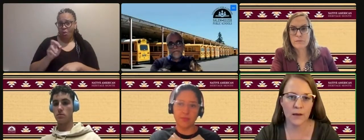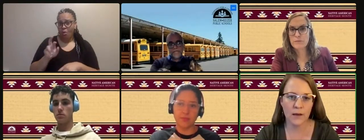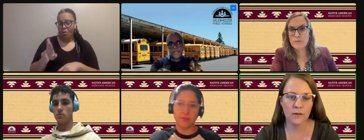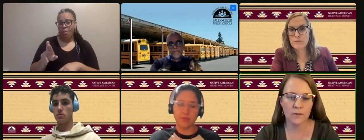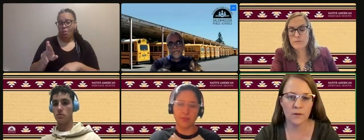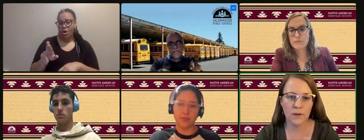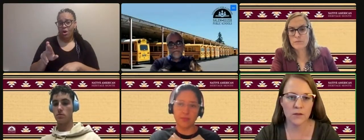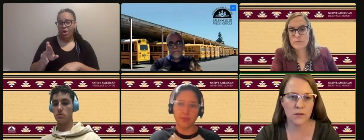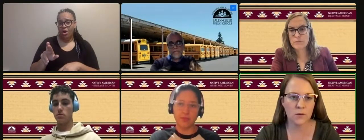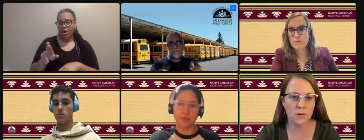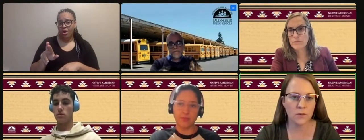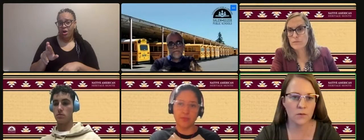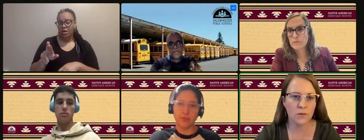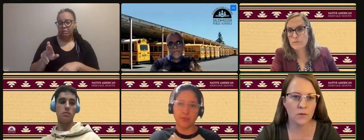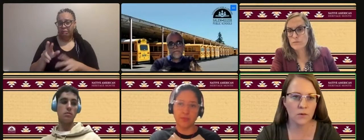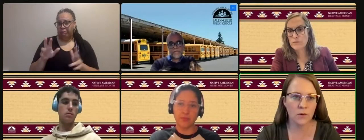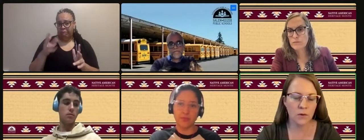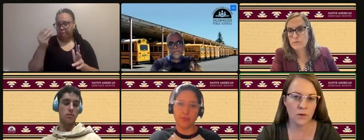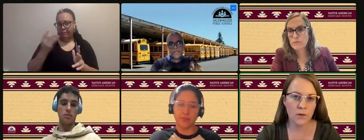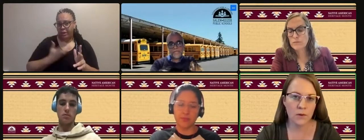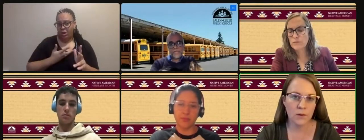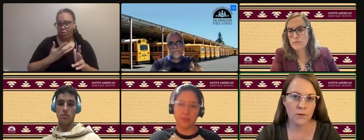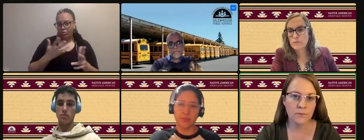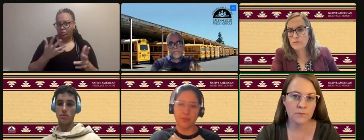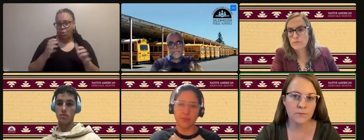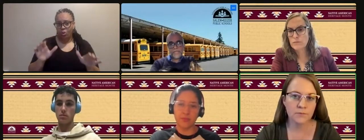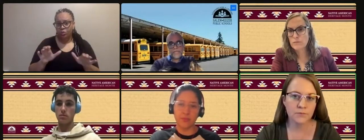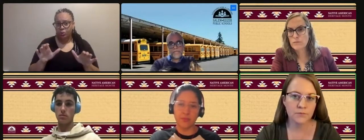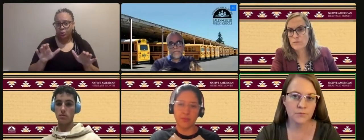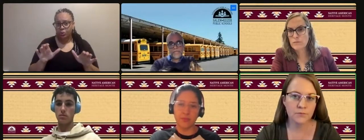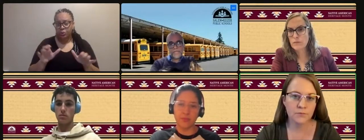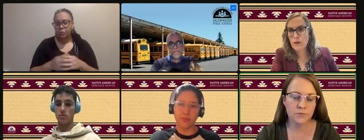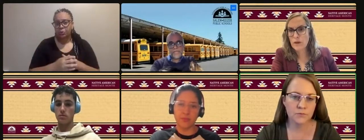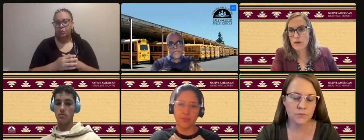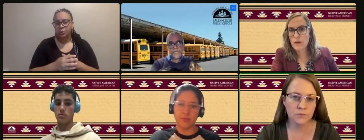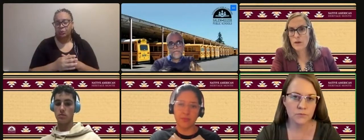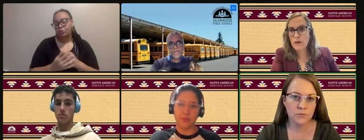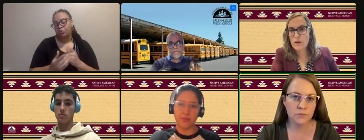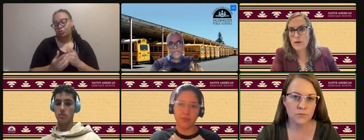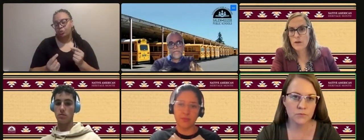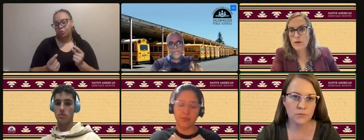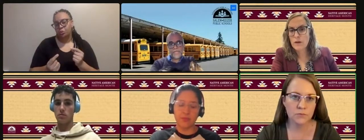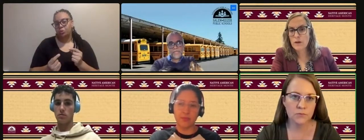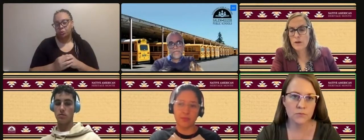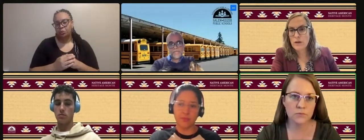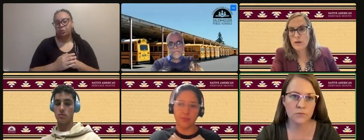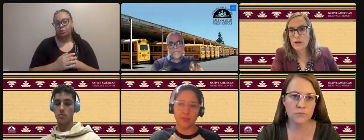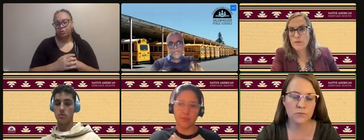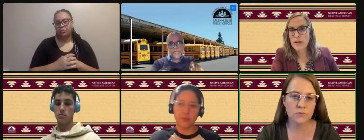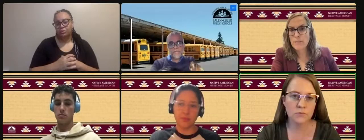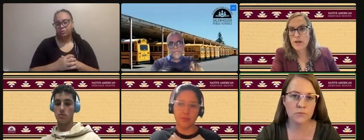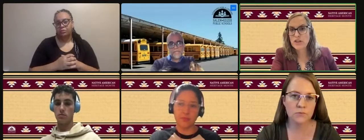RECESS TO SORT IT OUT OR DO